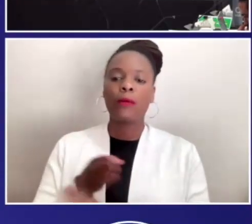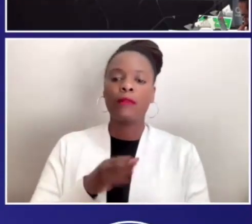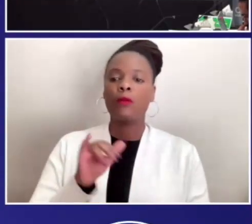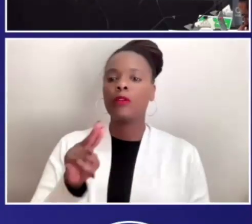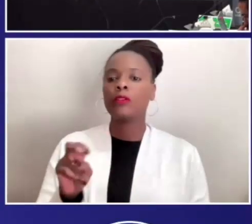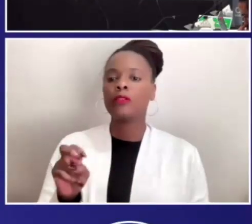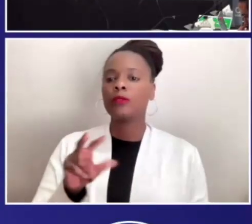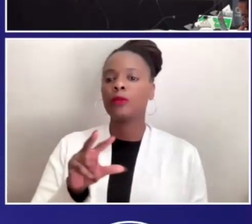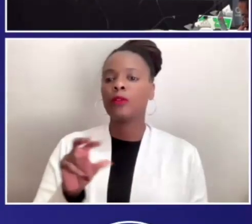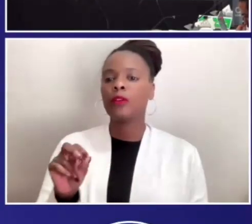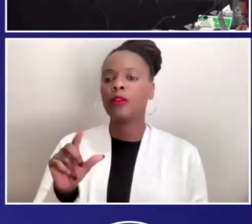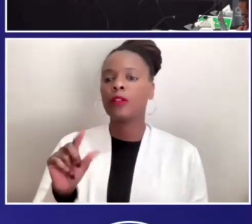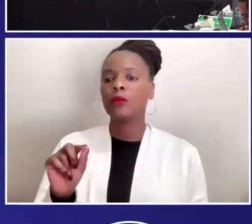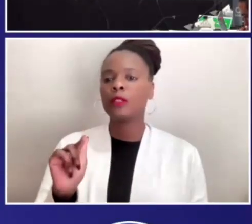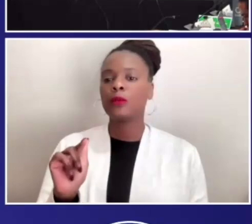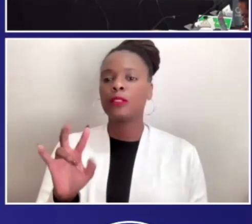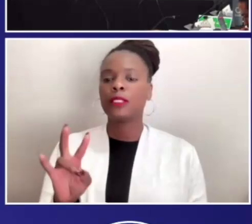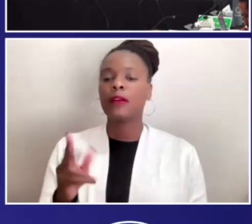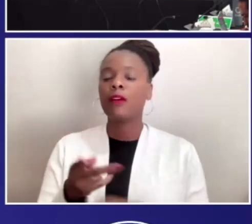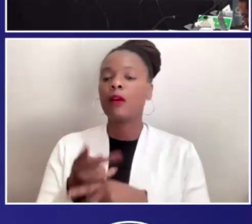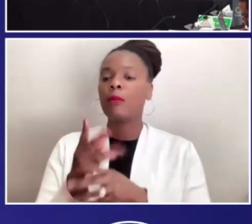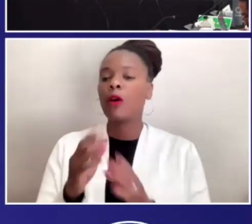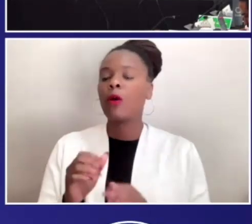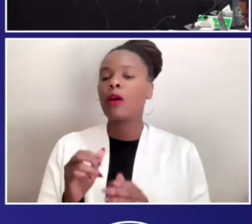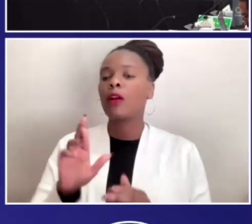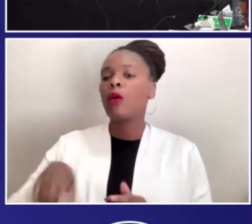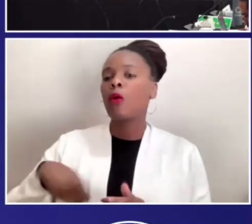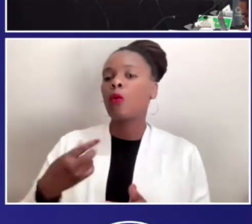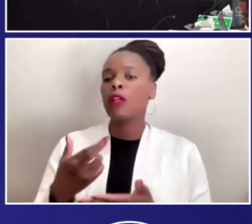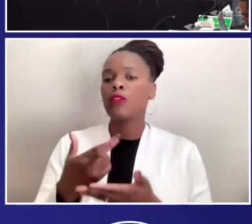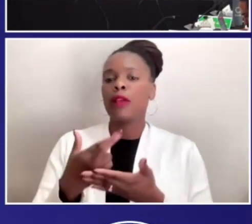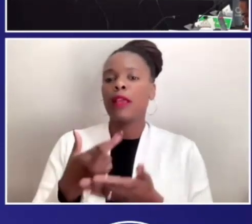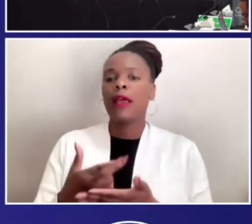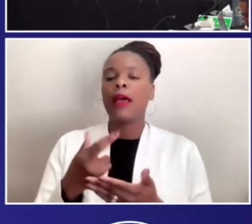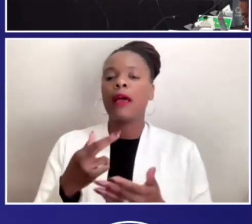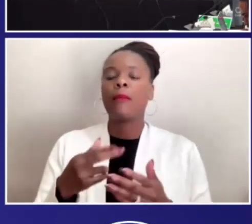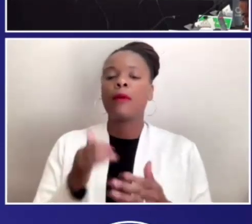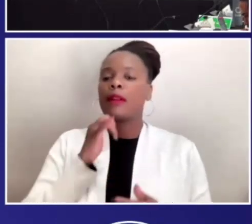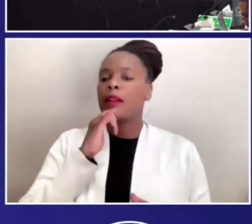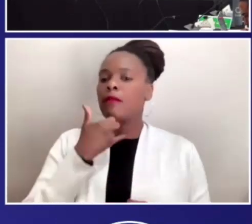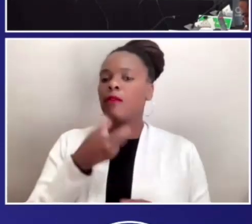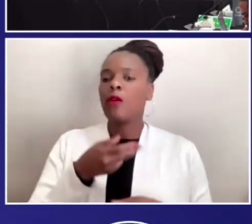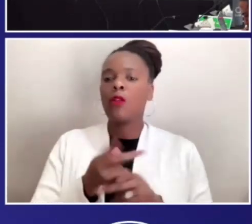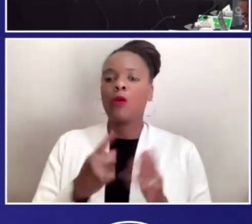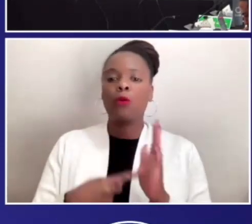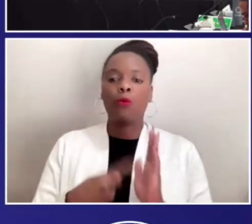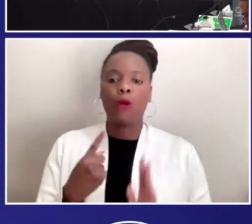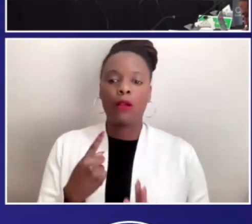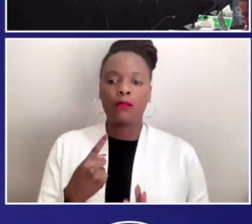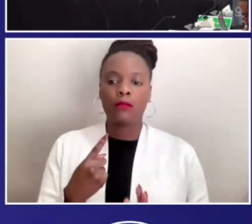defaulted loan only one time. Paragraph (2), on or before July 1, 2027, the borrower may rehabilitate a